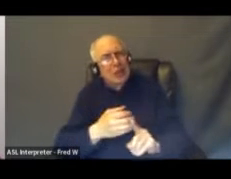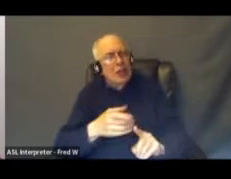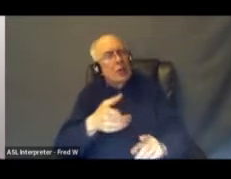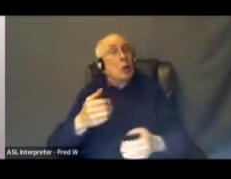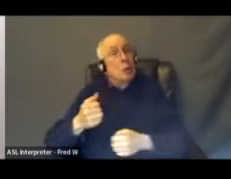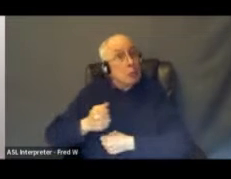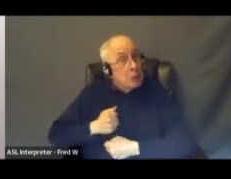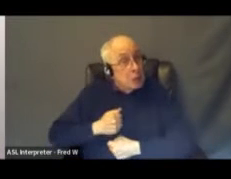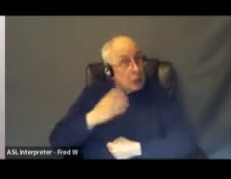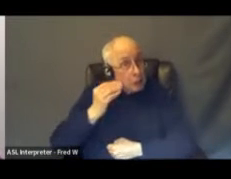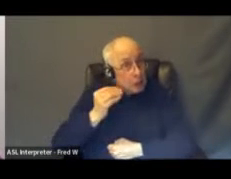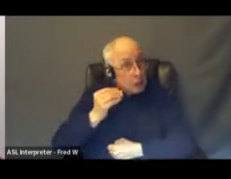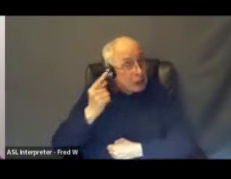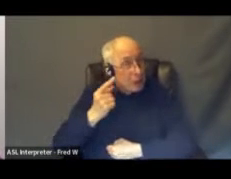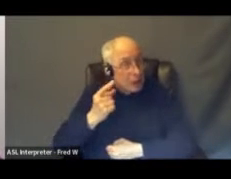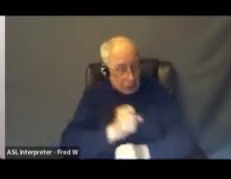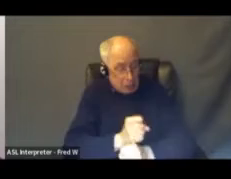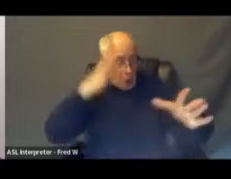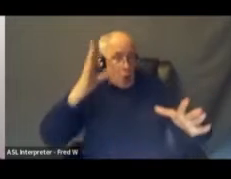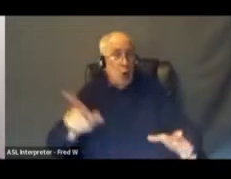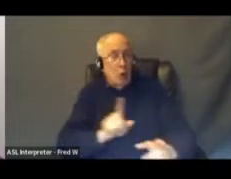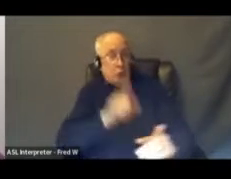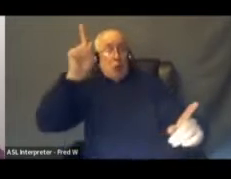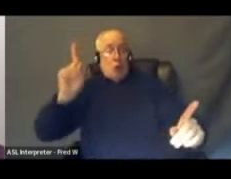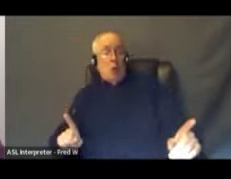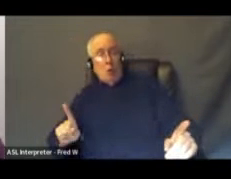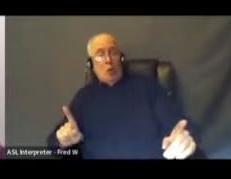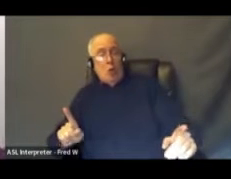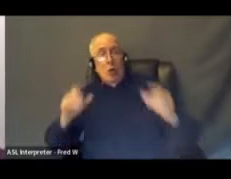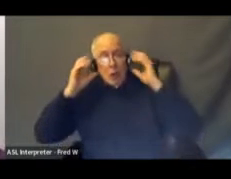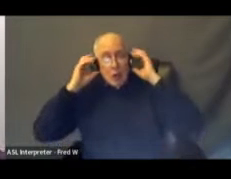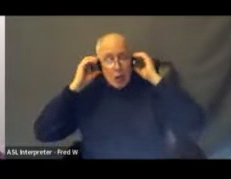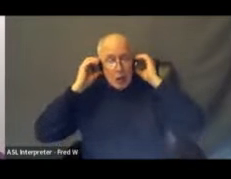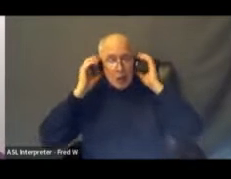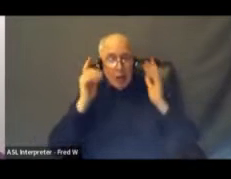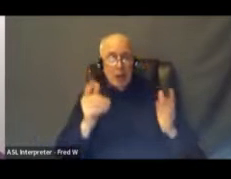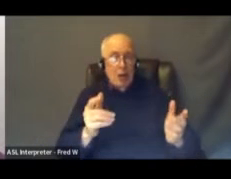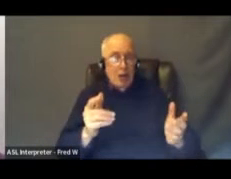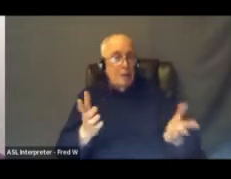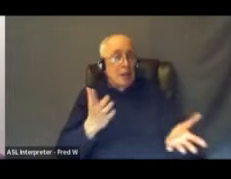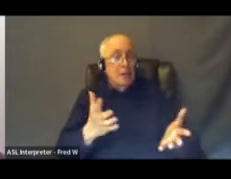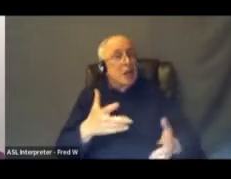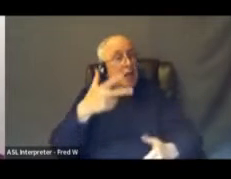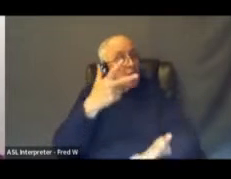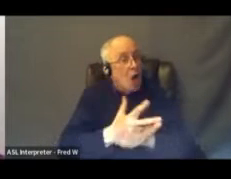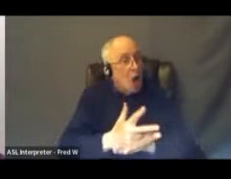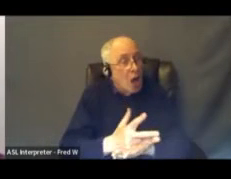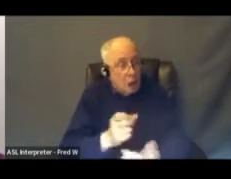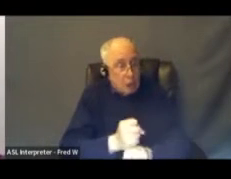any explosive devices, just exploding cars, exploding buildings, things of that